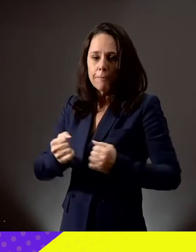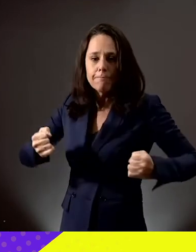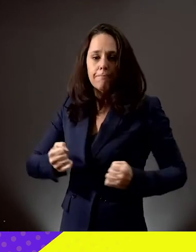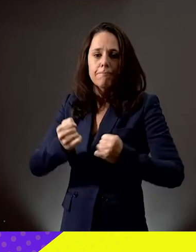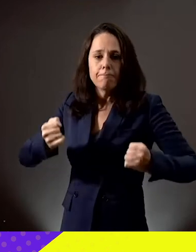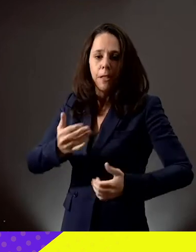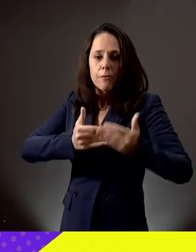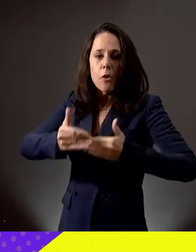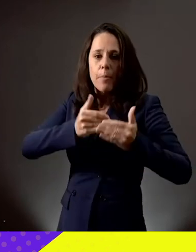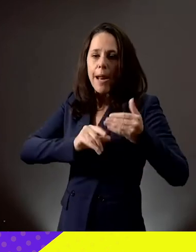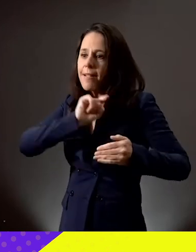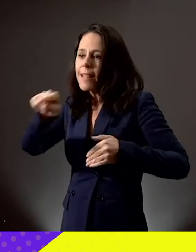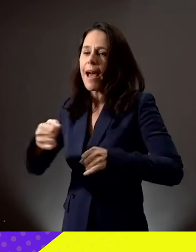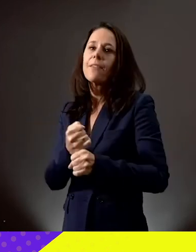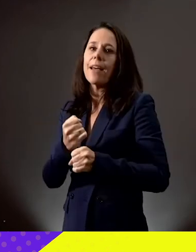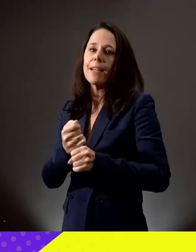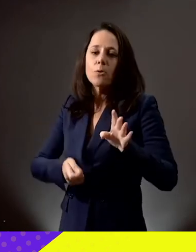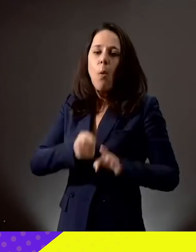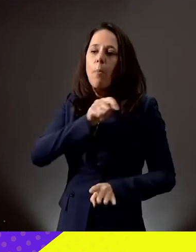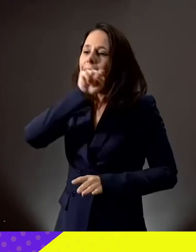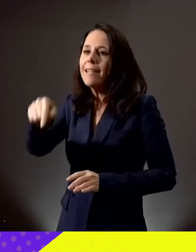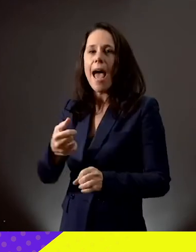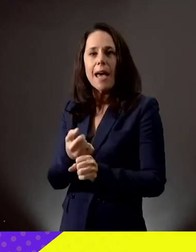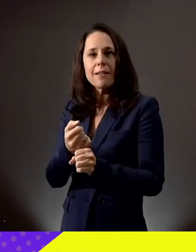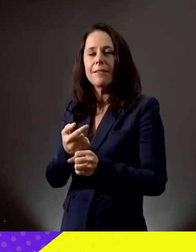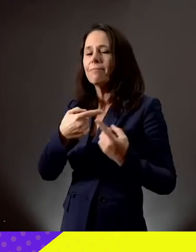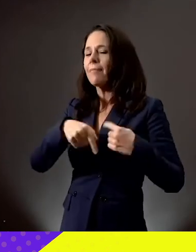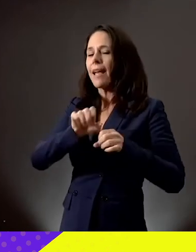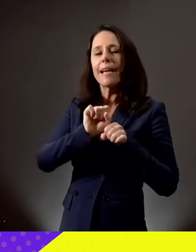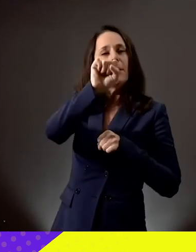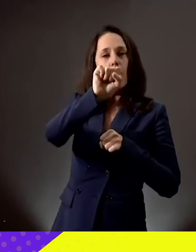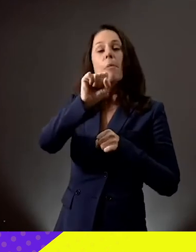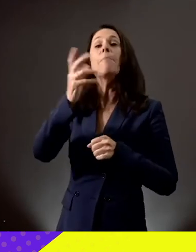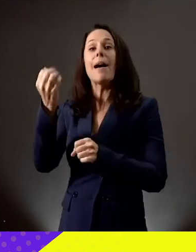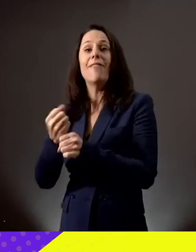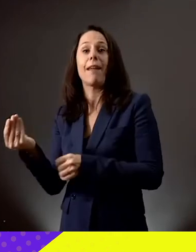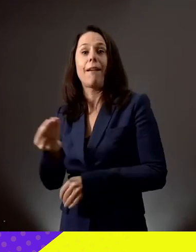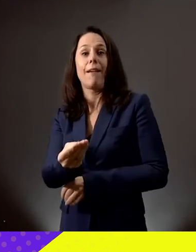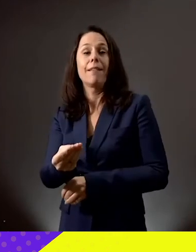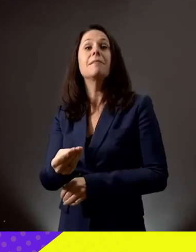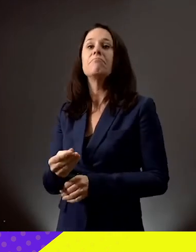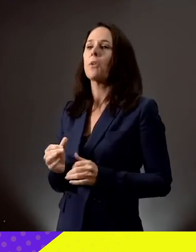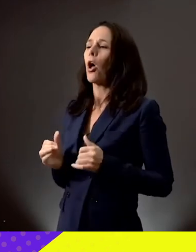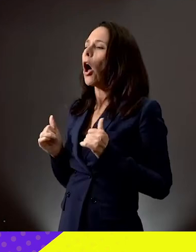It's a training. We don't give them a degree, we give them a job. Brilliant. Congratulations all around.